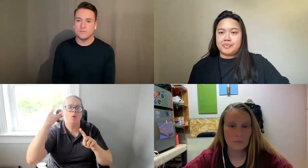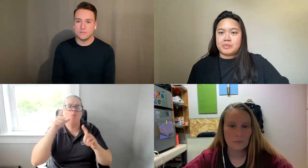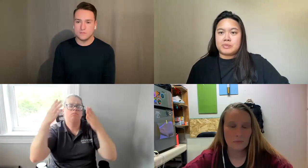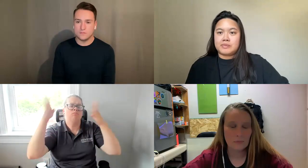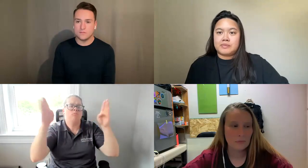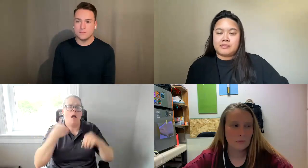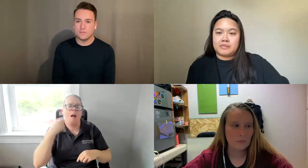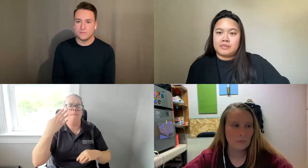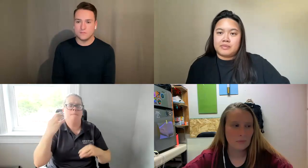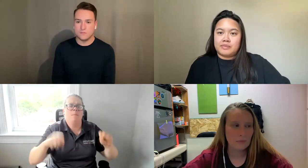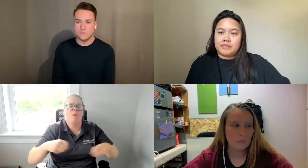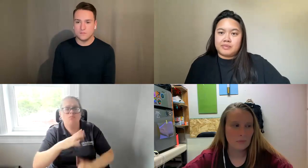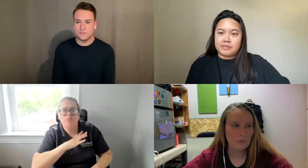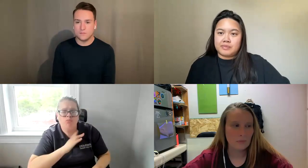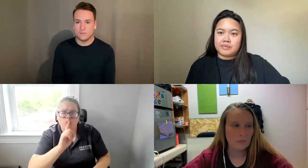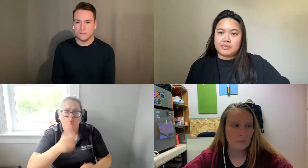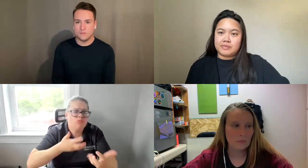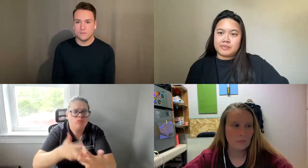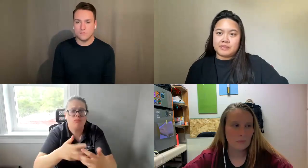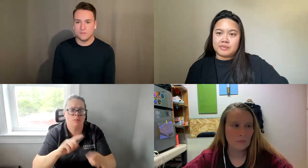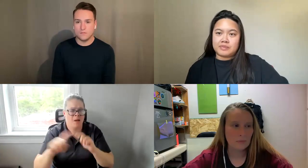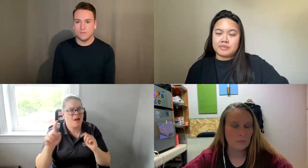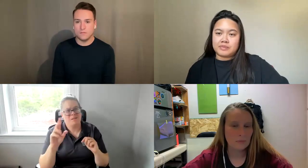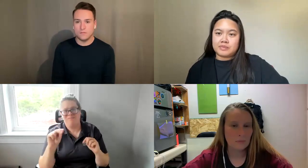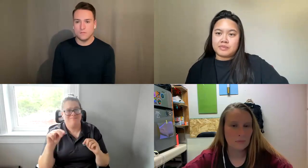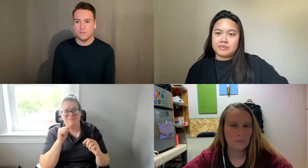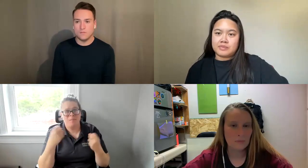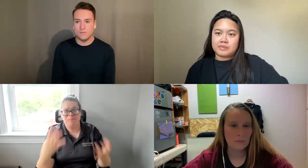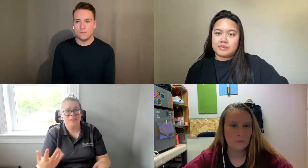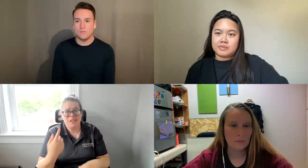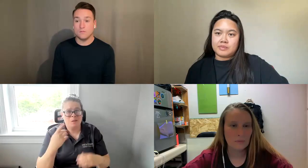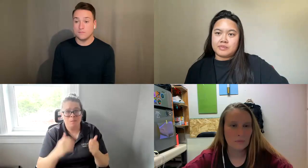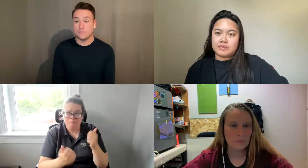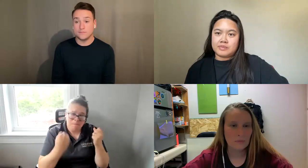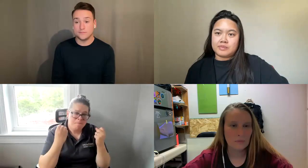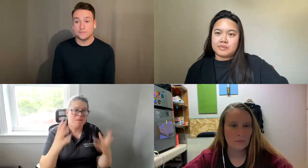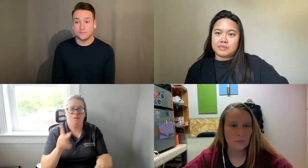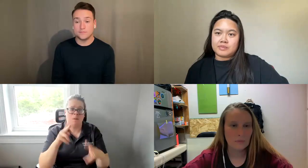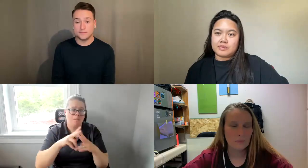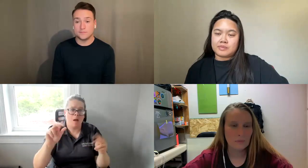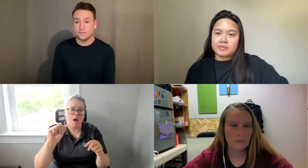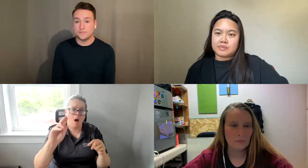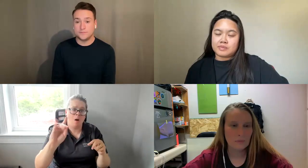And 10% are general hearing people of the public who are willing to work with me.